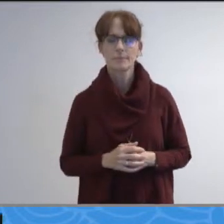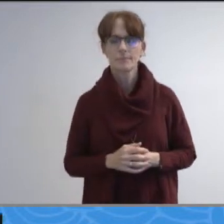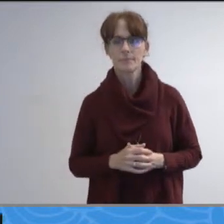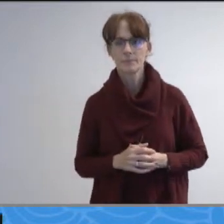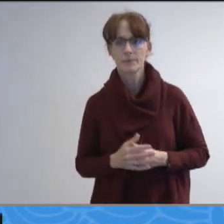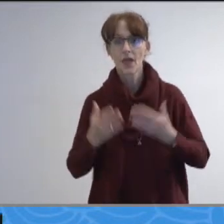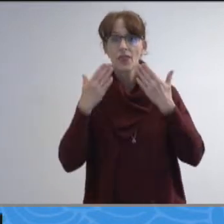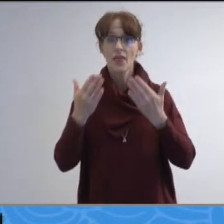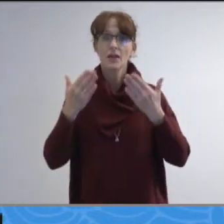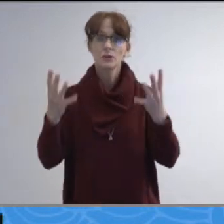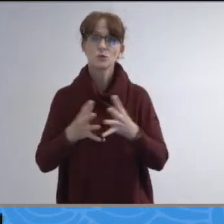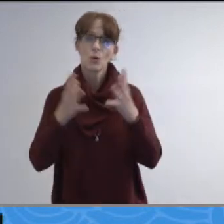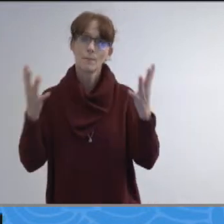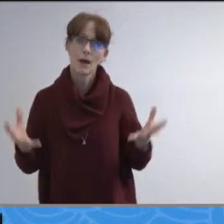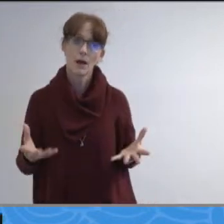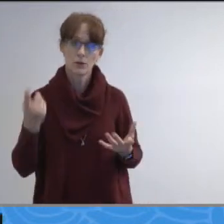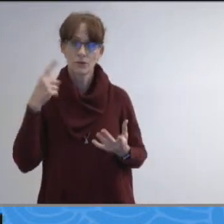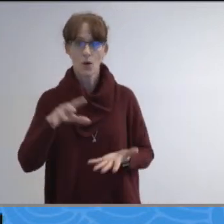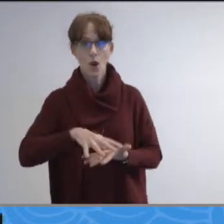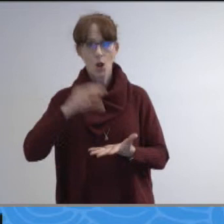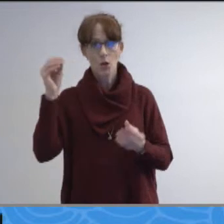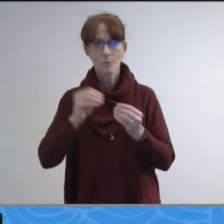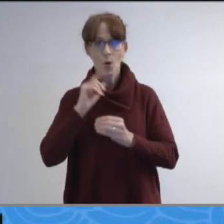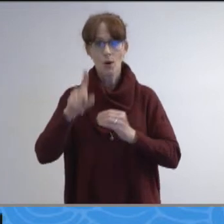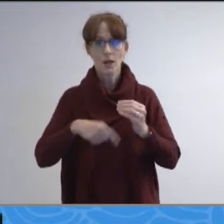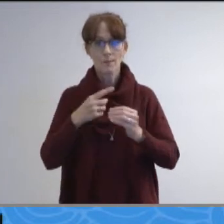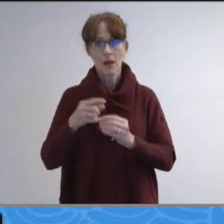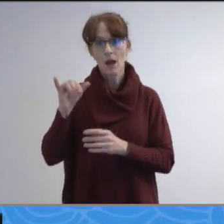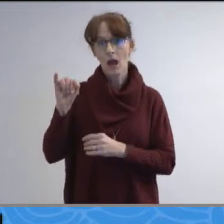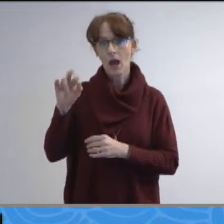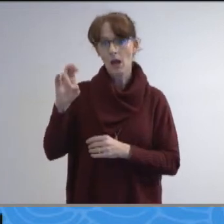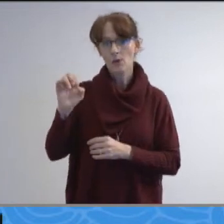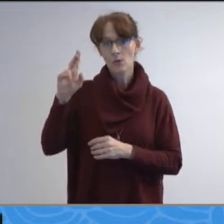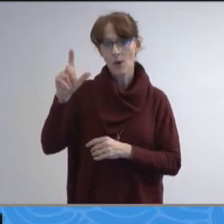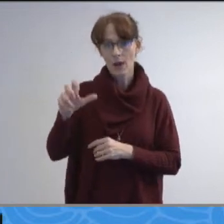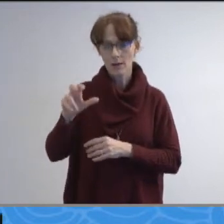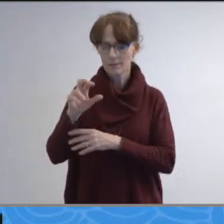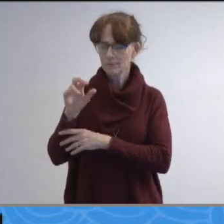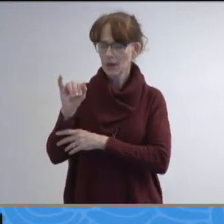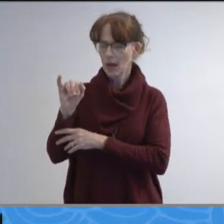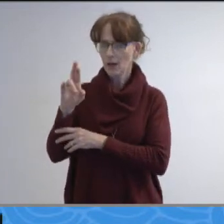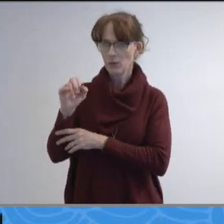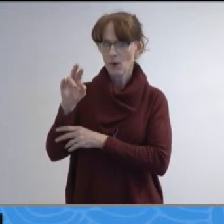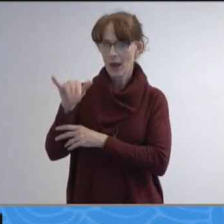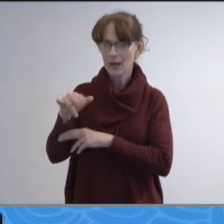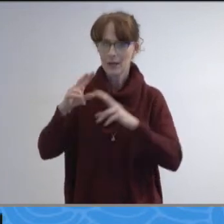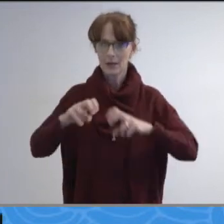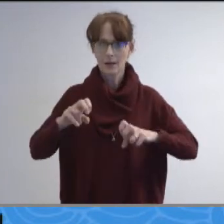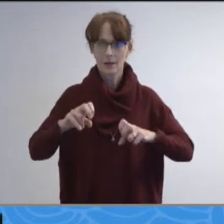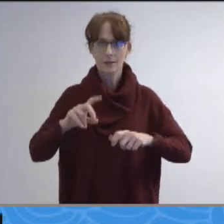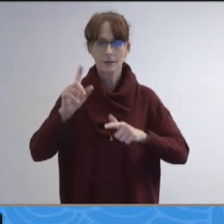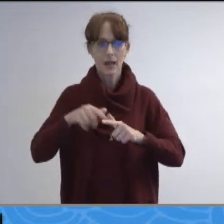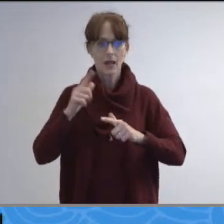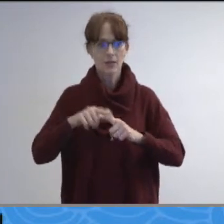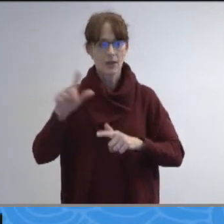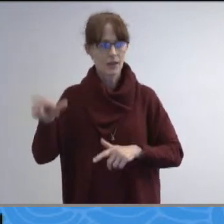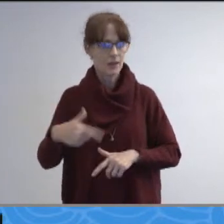Thank you so much for learning more about the i-Ready Diagnostic and beneath that, I will turn it back over to you.